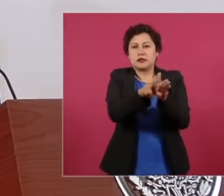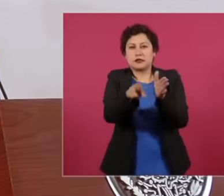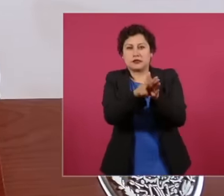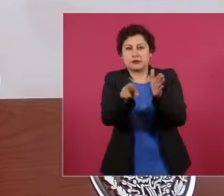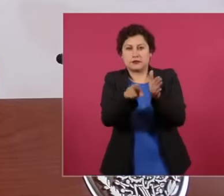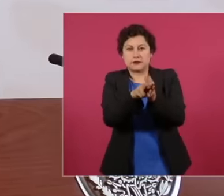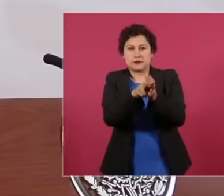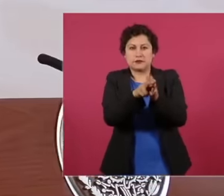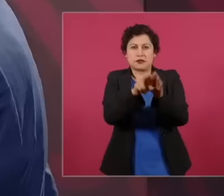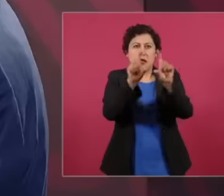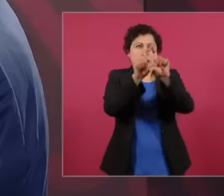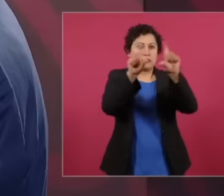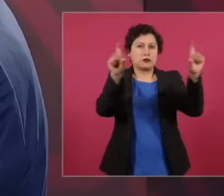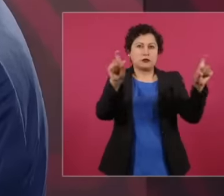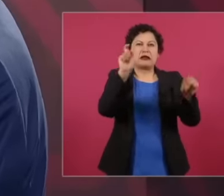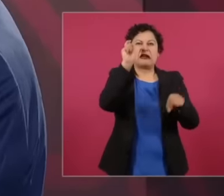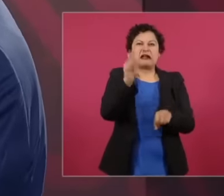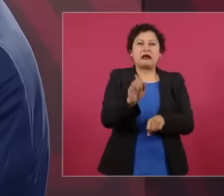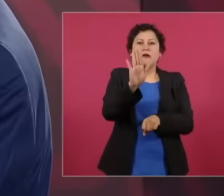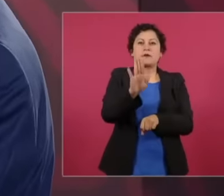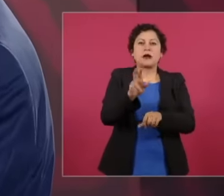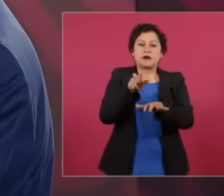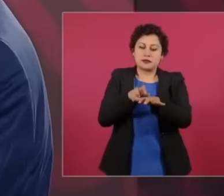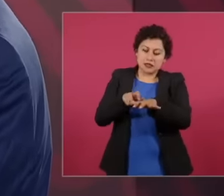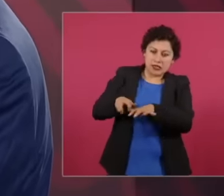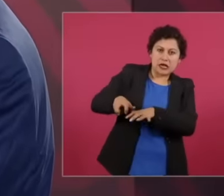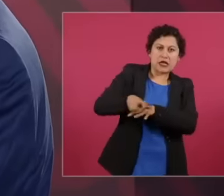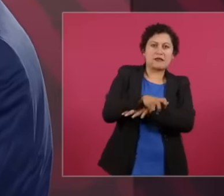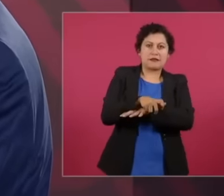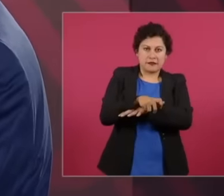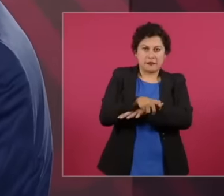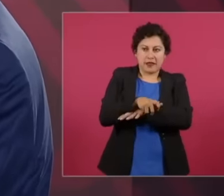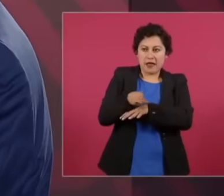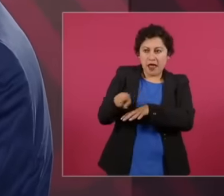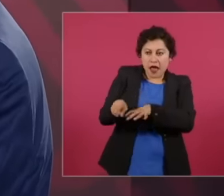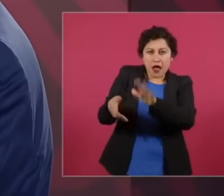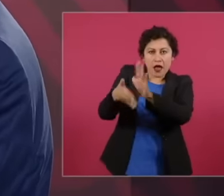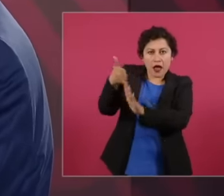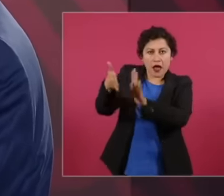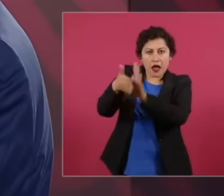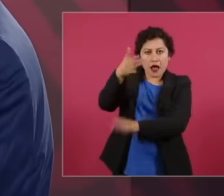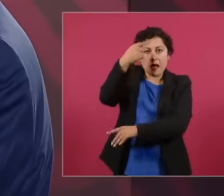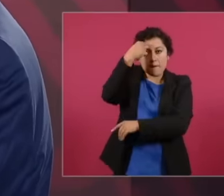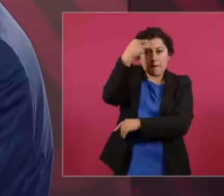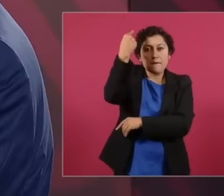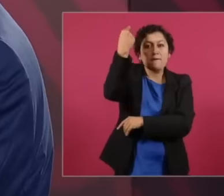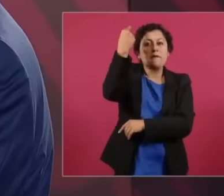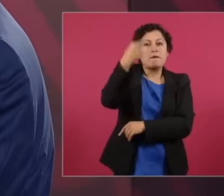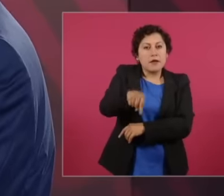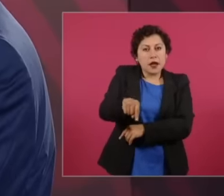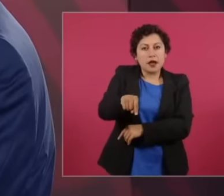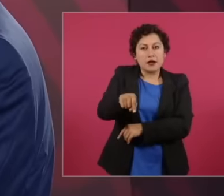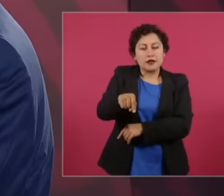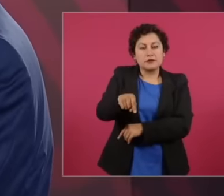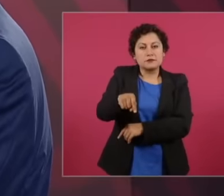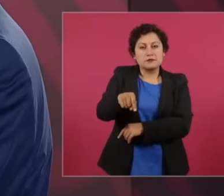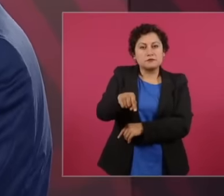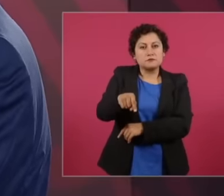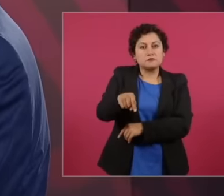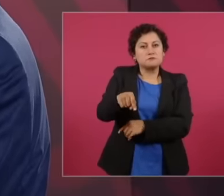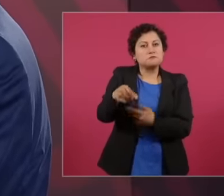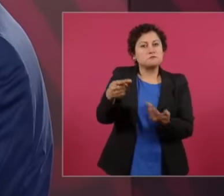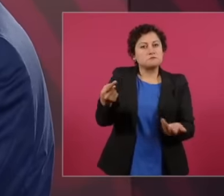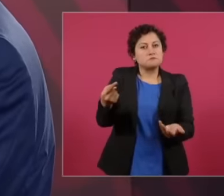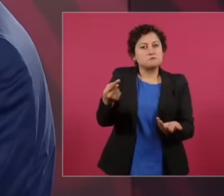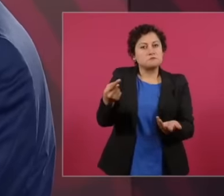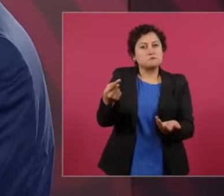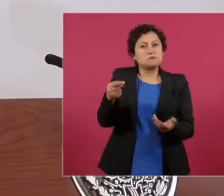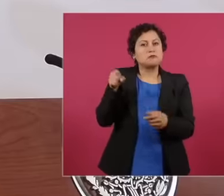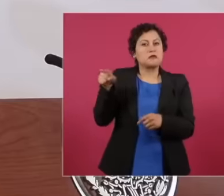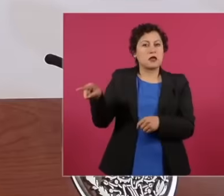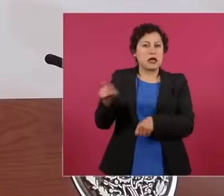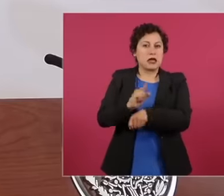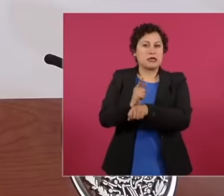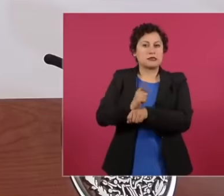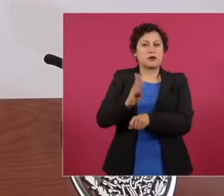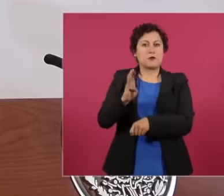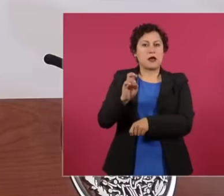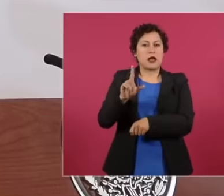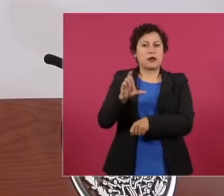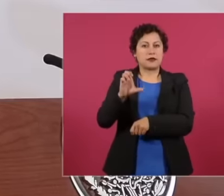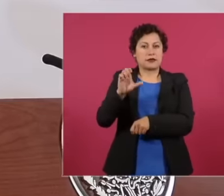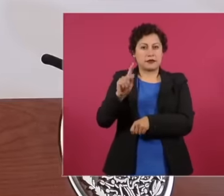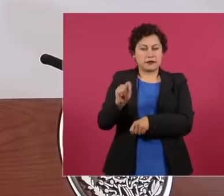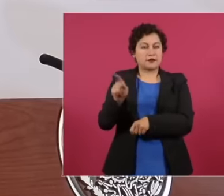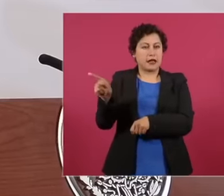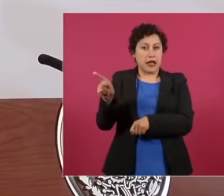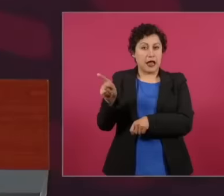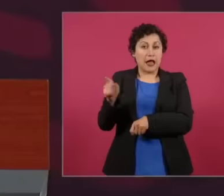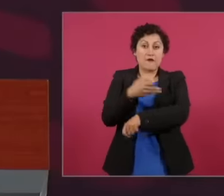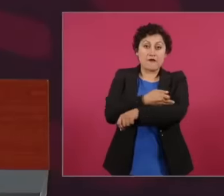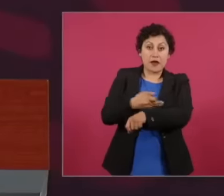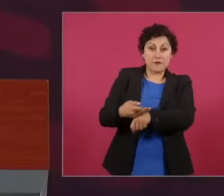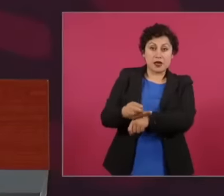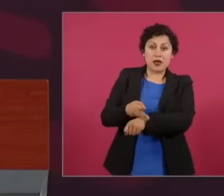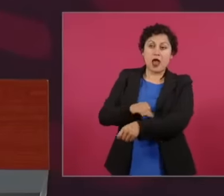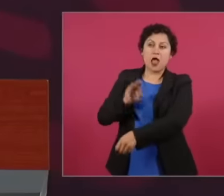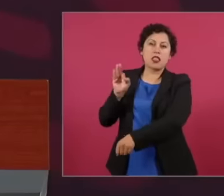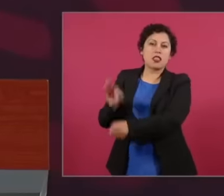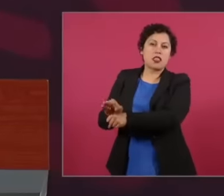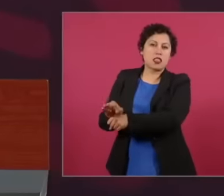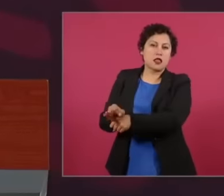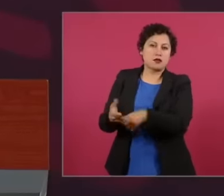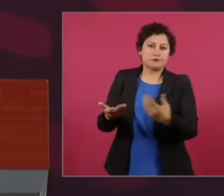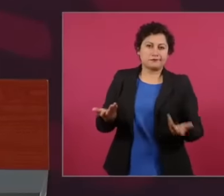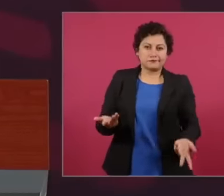we did the Mayan train to benefit the family of Mr. Bartle? It's like when this Carmen